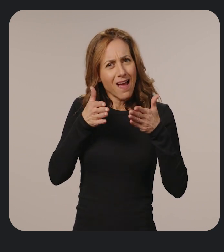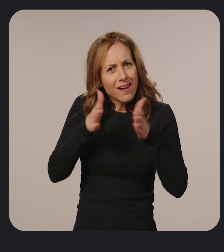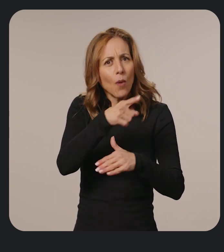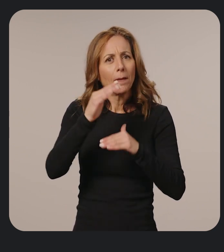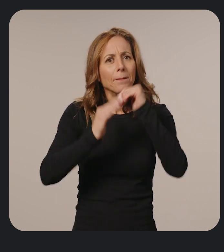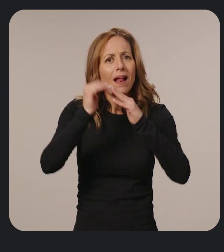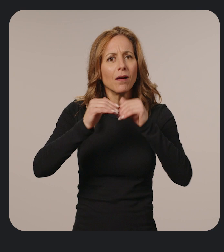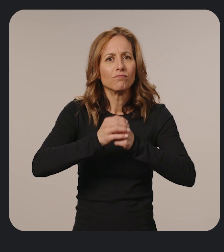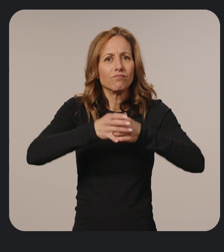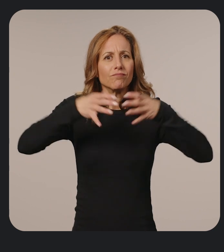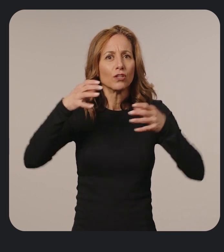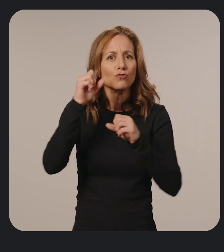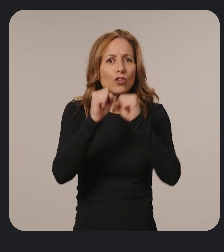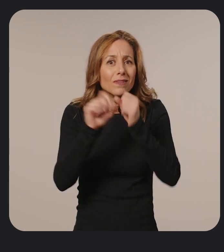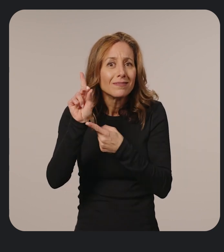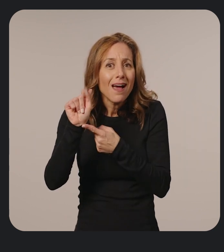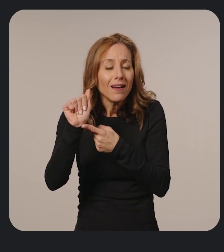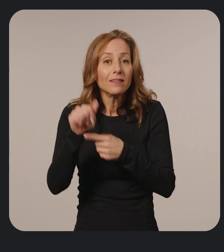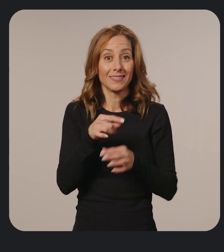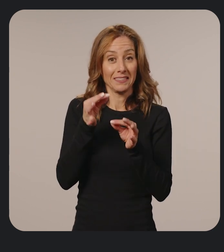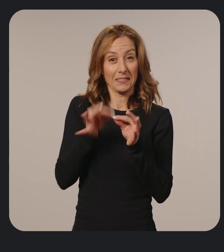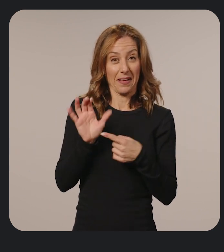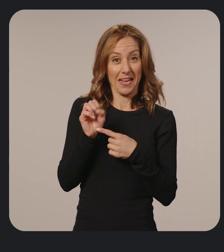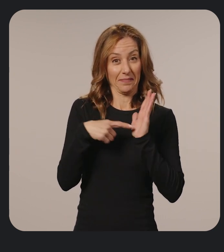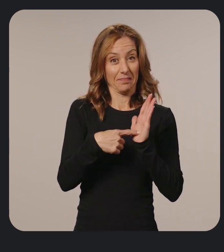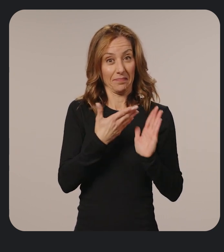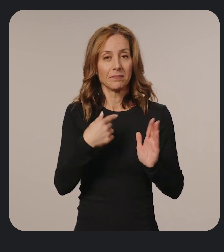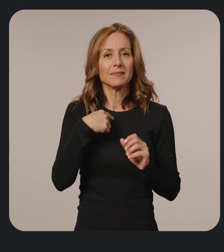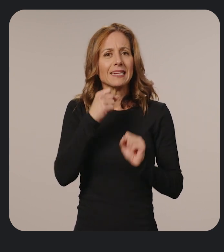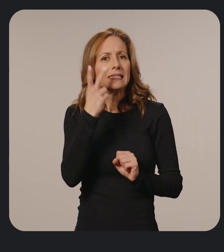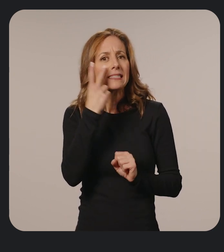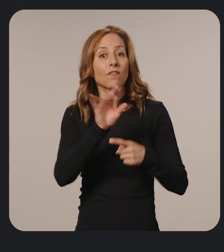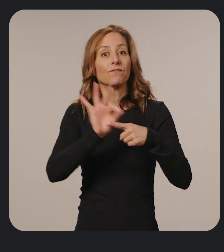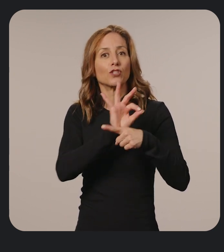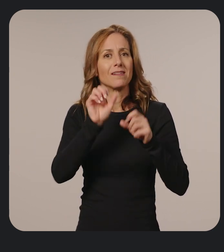For starters, they allow you to build up structural data. In this simple case, we see a function